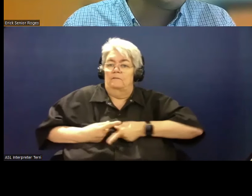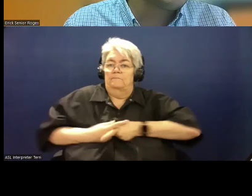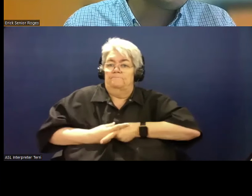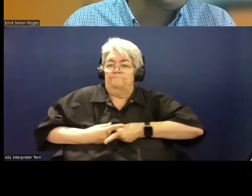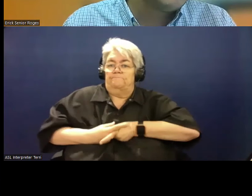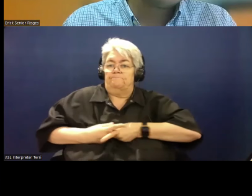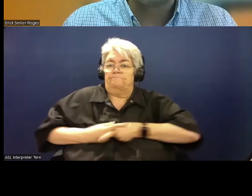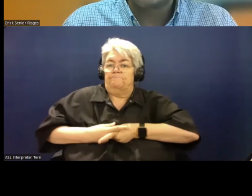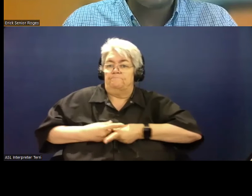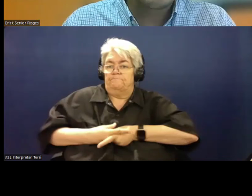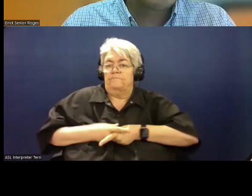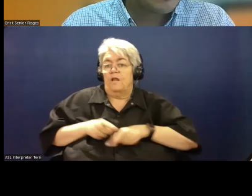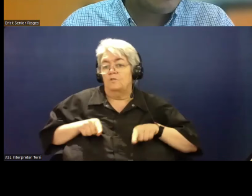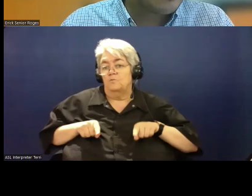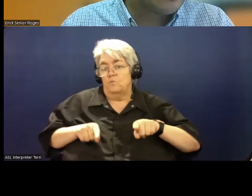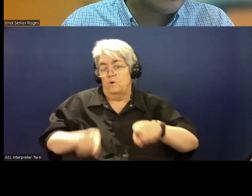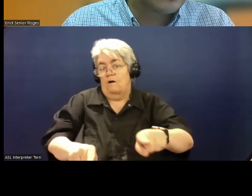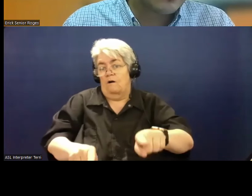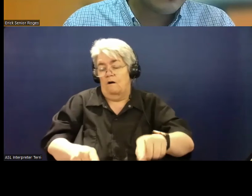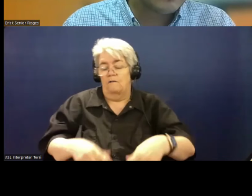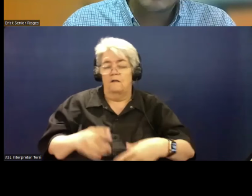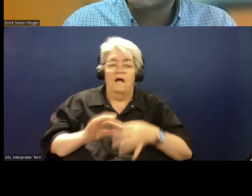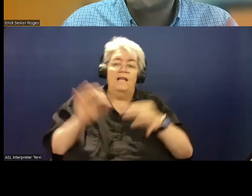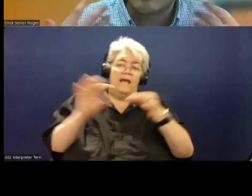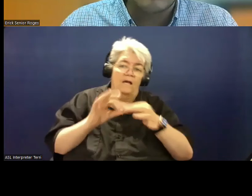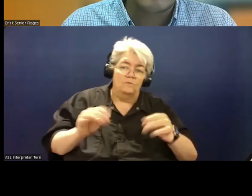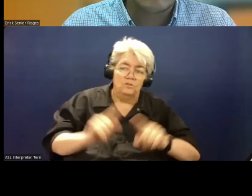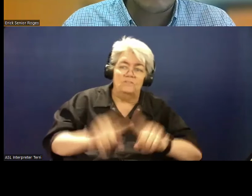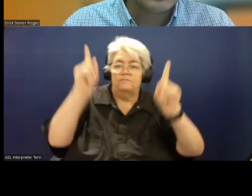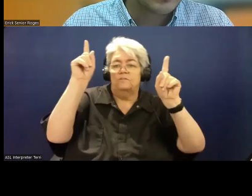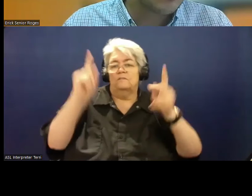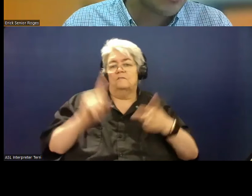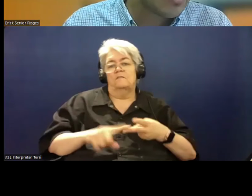THOSE NORMS AND THE LANGUAGE BARRIERS AND EXPERIENCE OF DISCRIMINATION